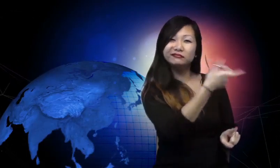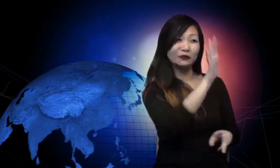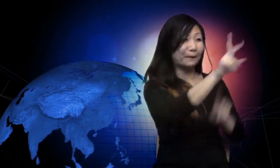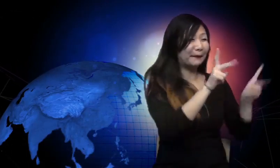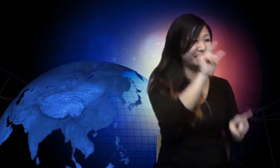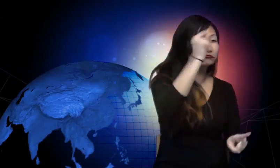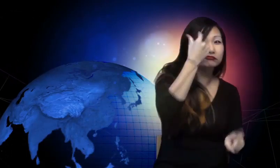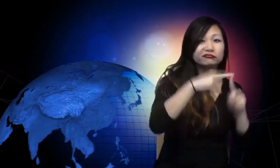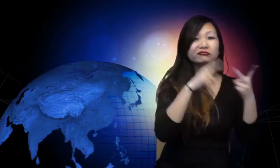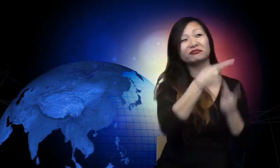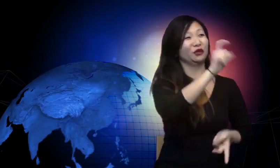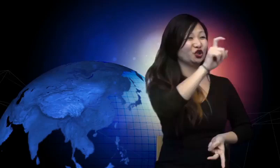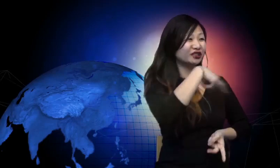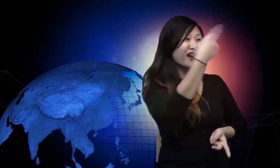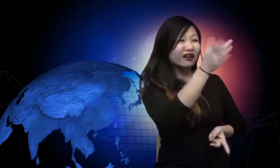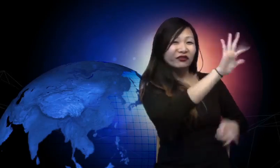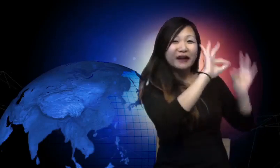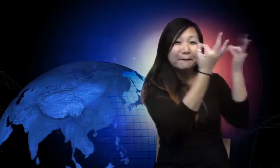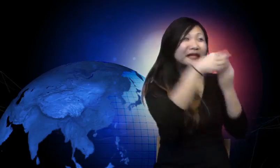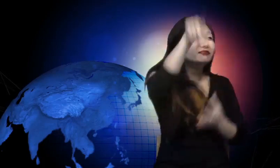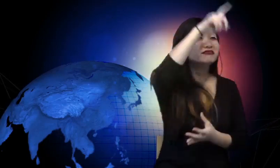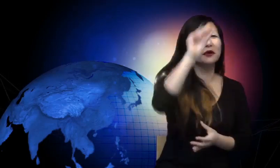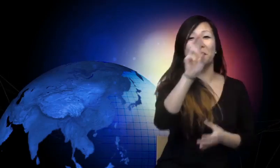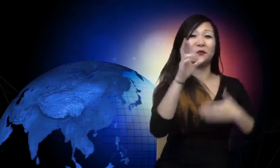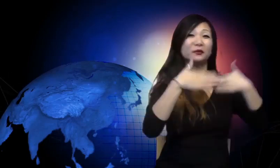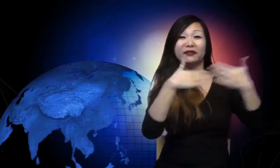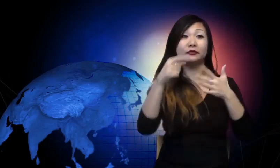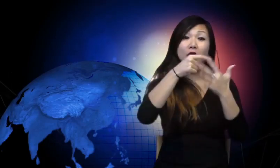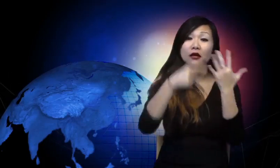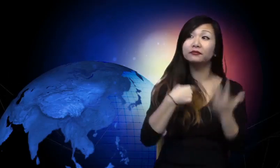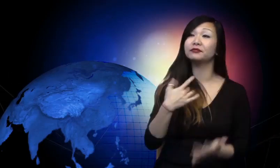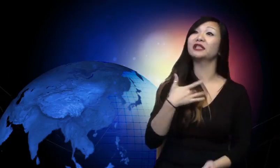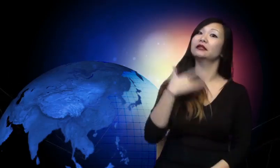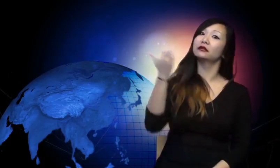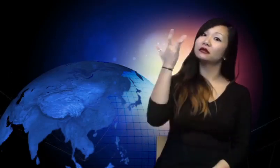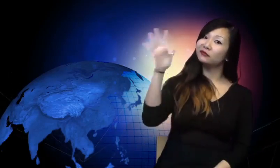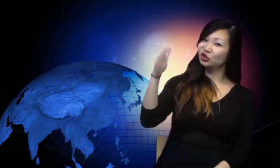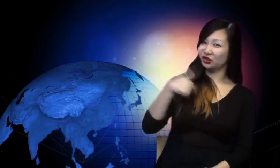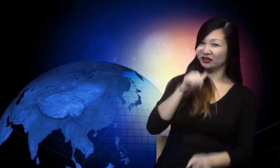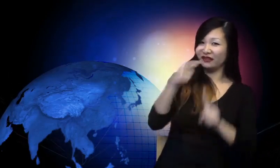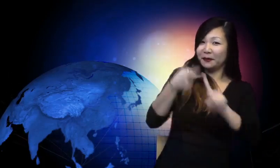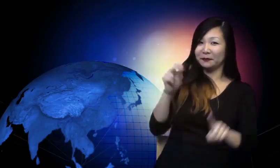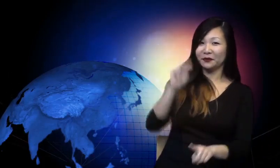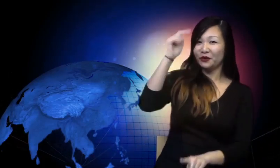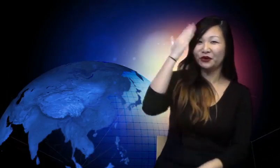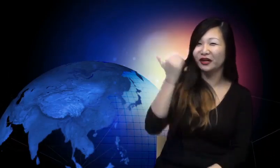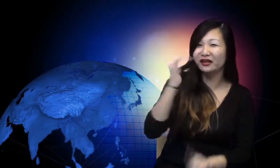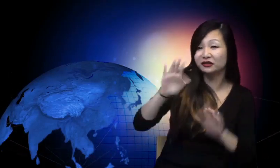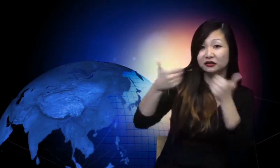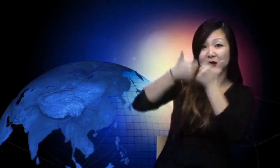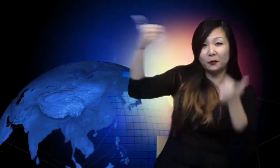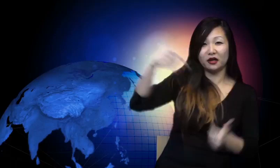and telling me how “my people” were horrible and dangerous. It was really hurtful. Even when I tried explaining the difference between North and South Korea